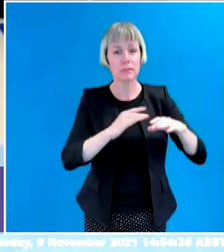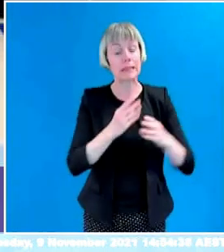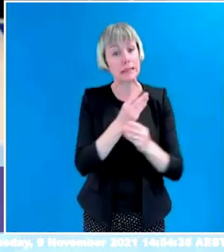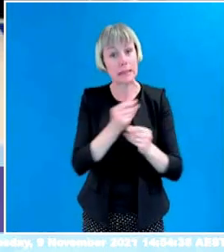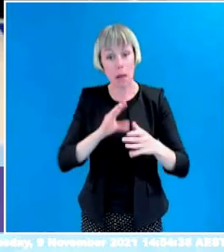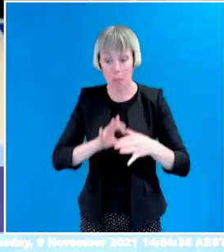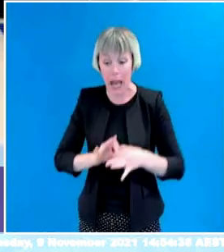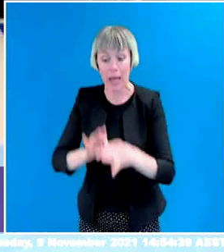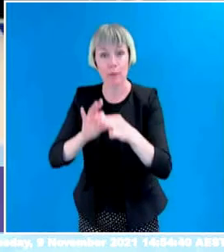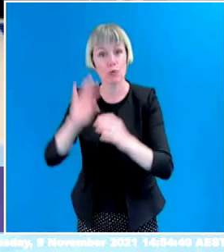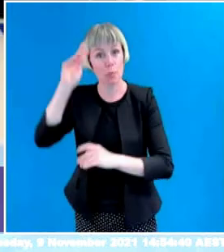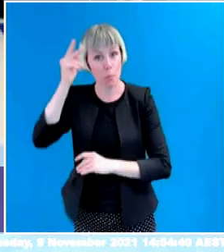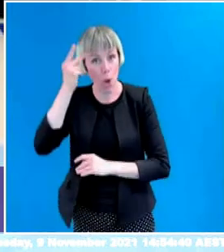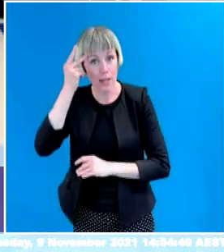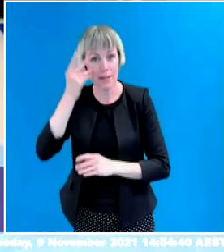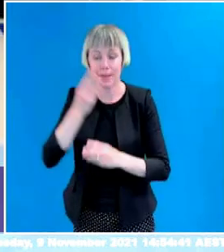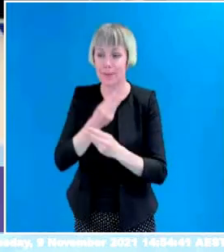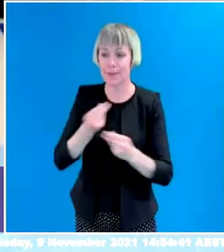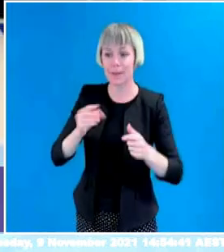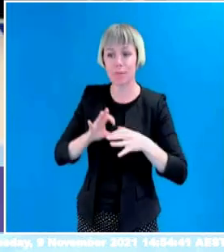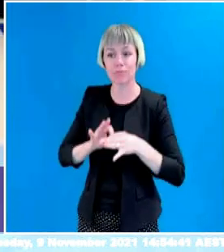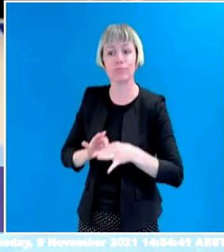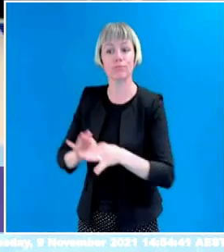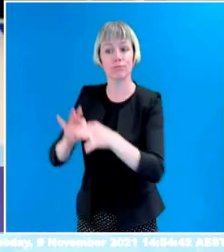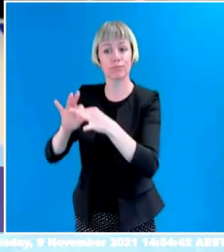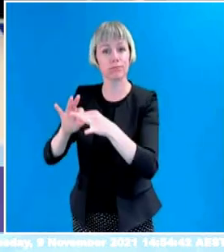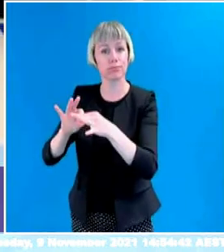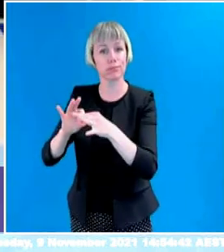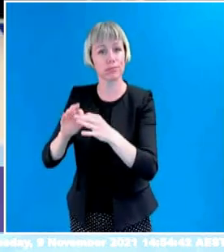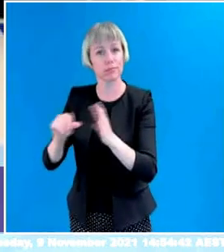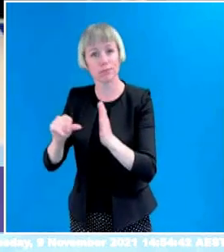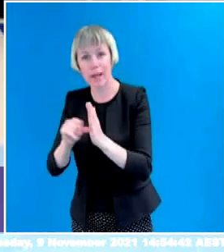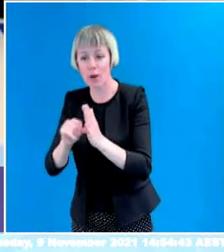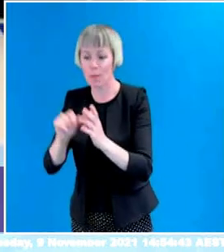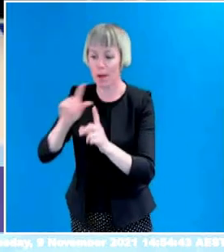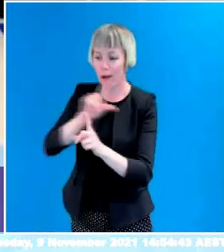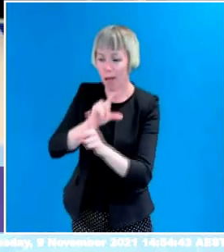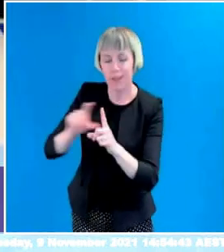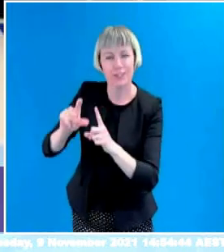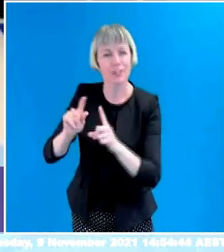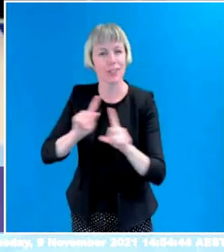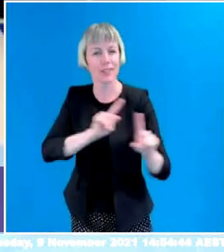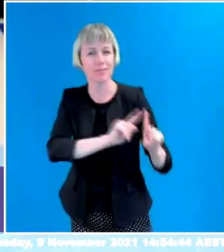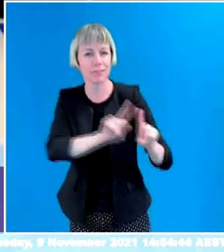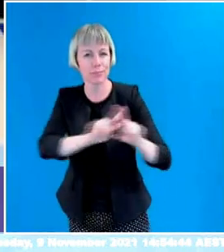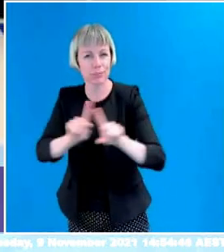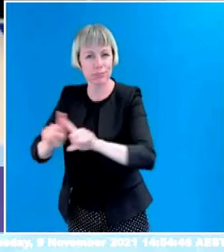But the fact that the Convention itself in article 4(2) talks to progressive